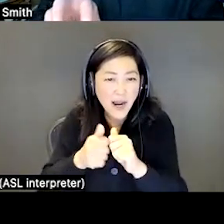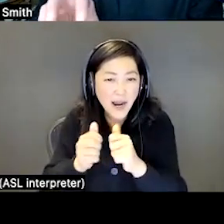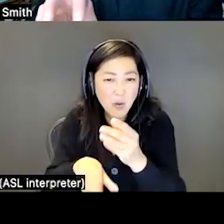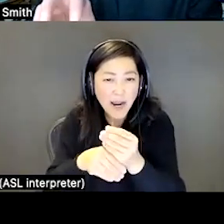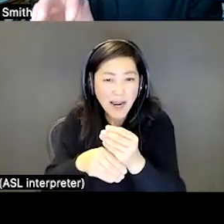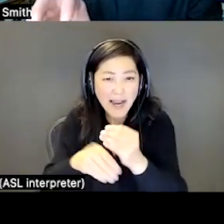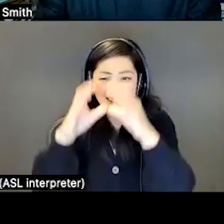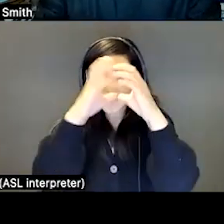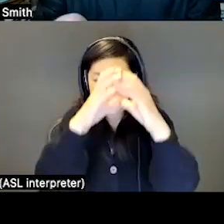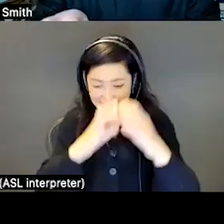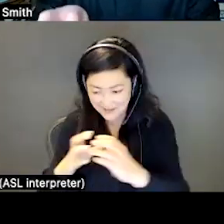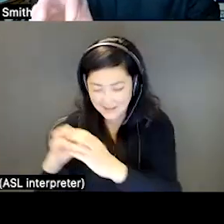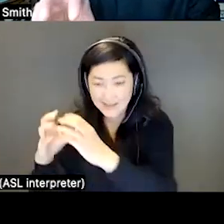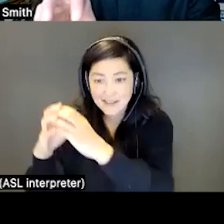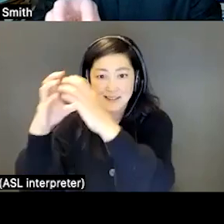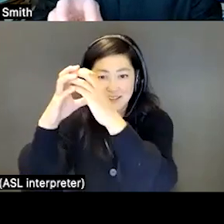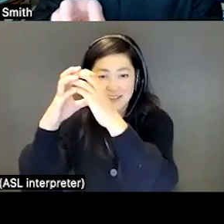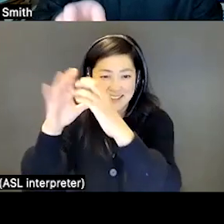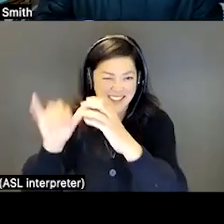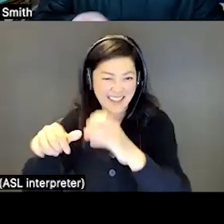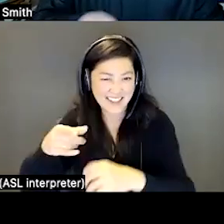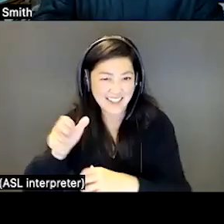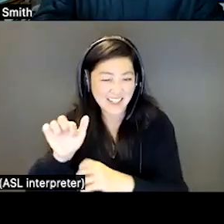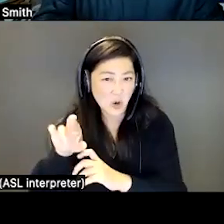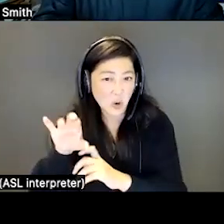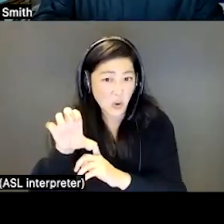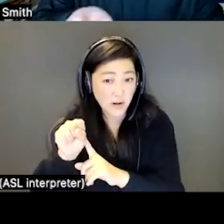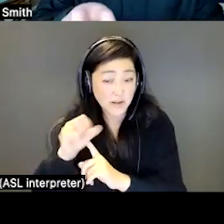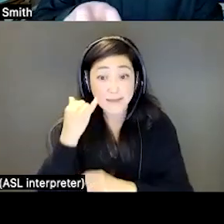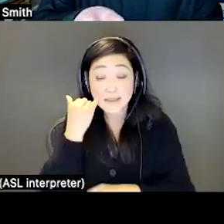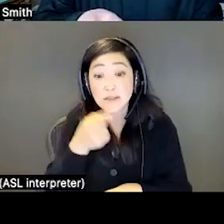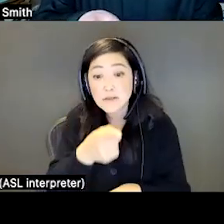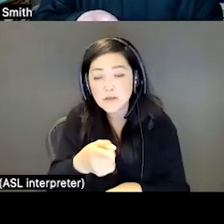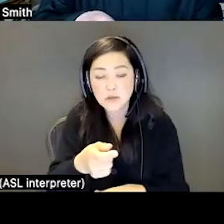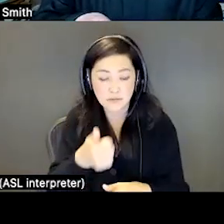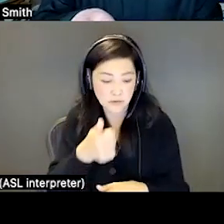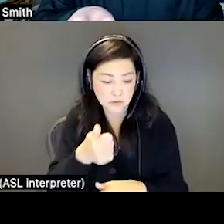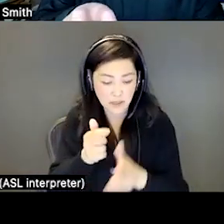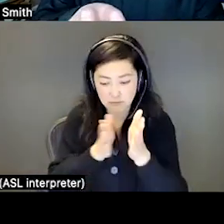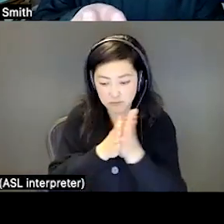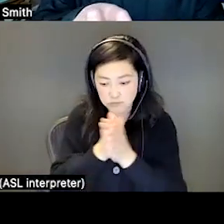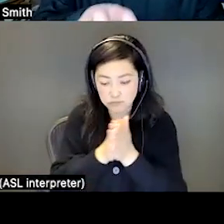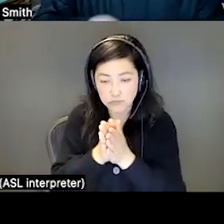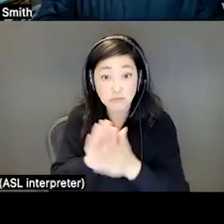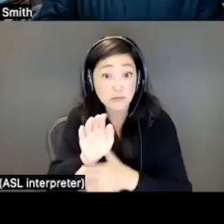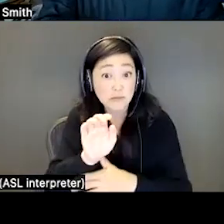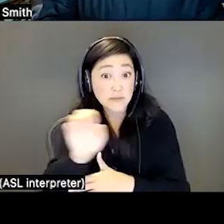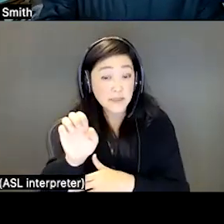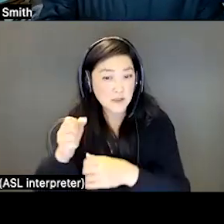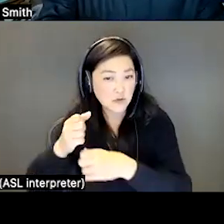if you're interested in East Germany and you're interested in the Cold War period,